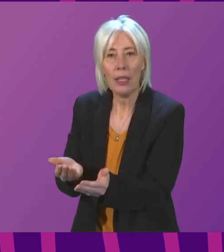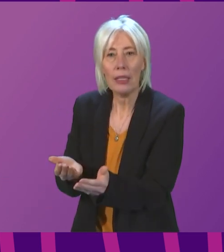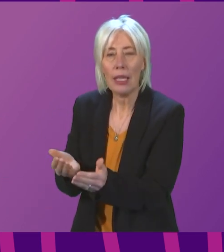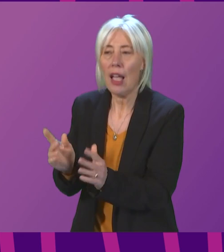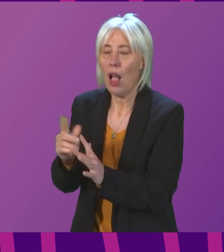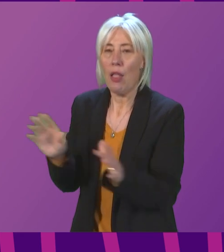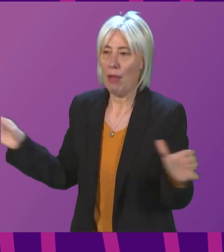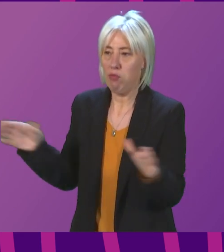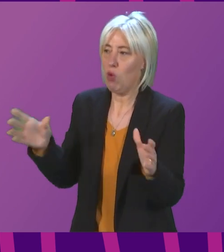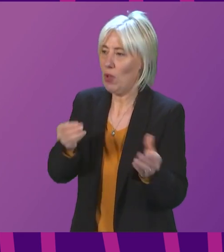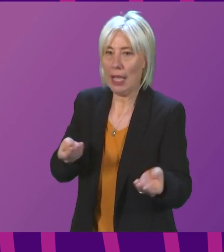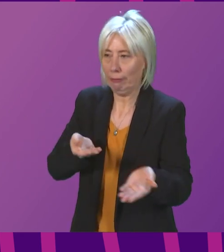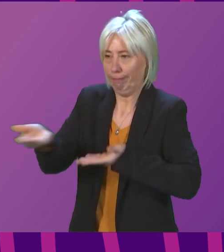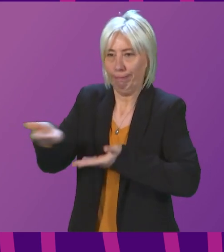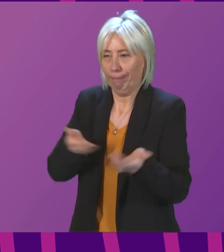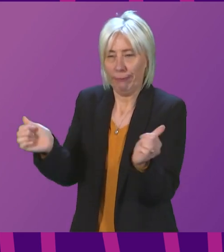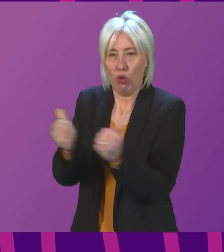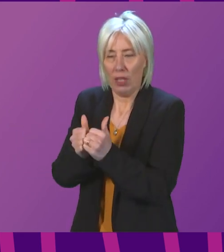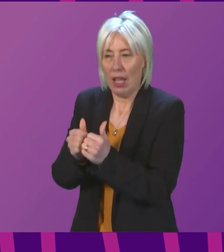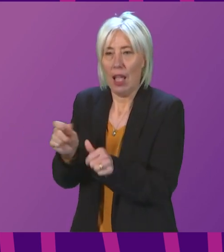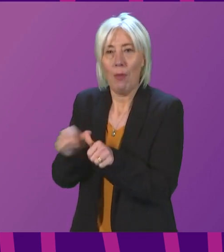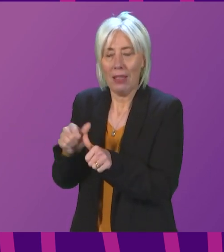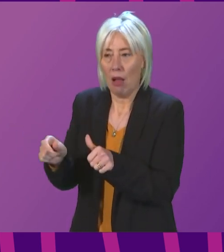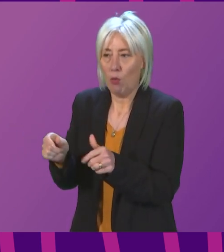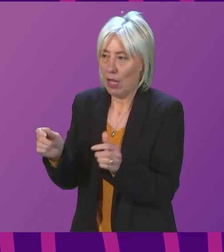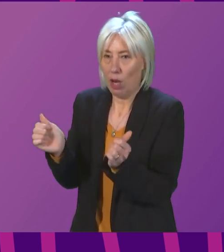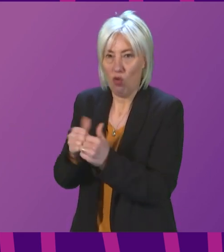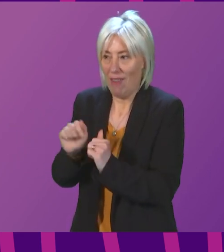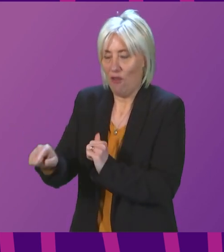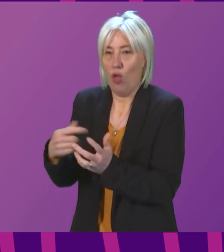bargaining and better pay and conditions for social care staff.